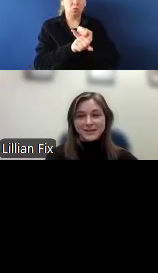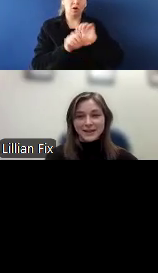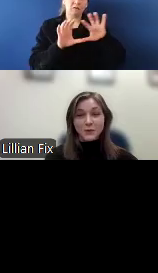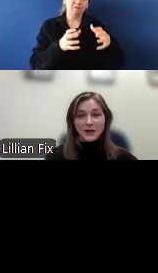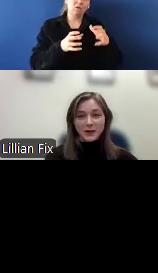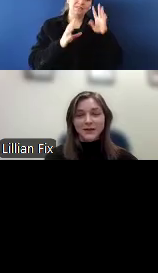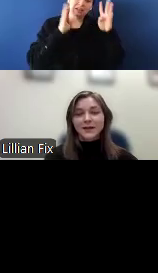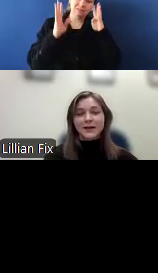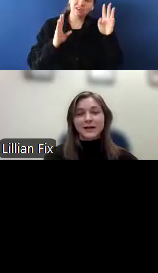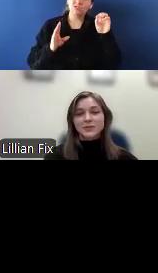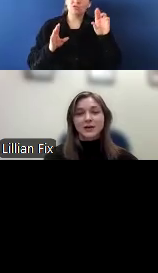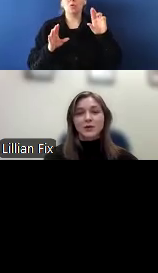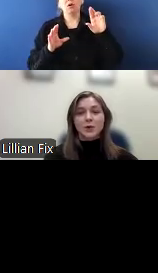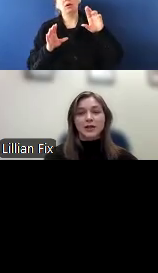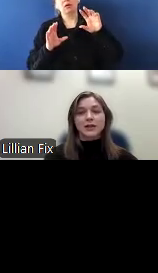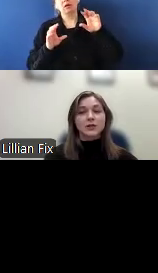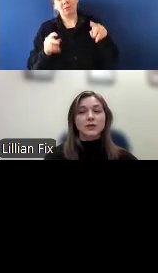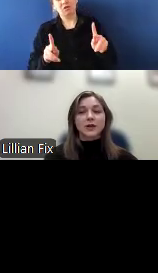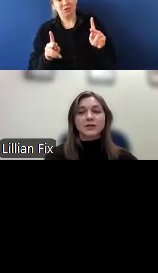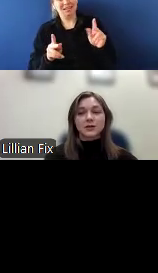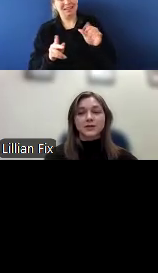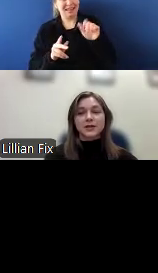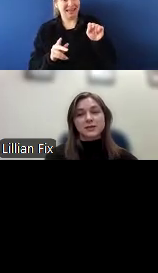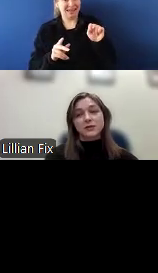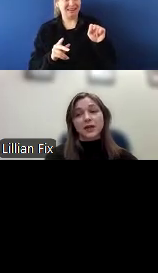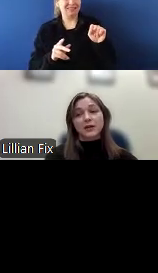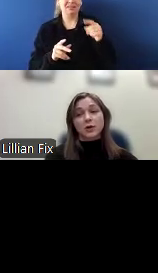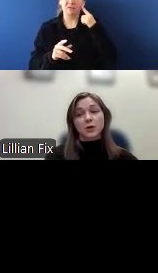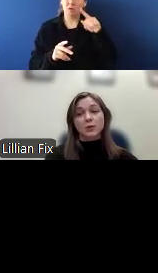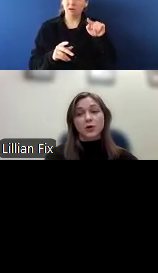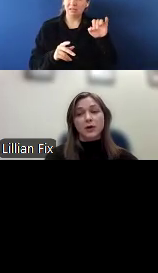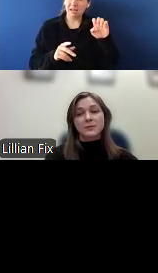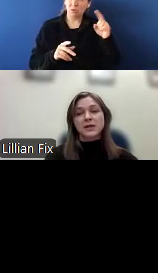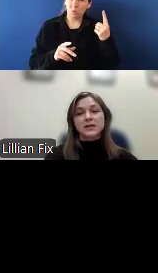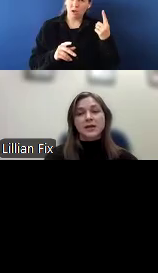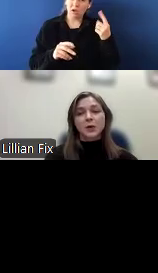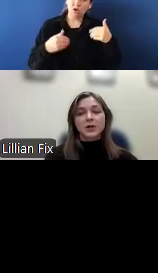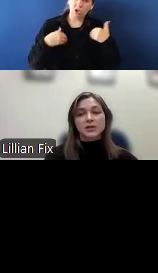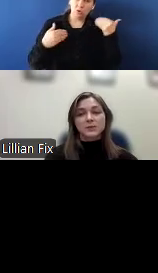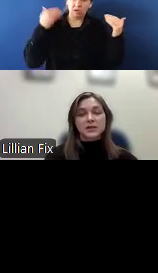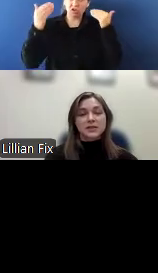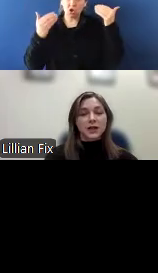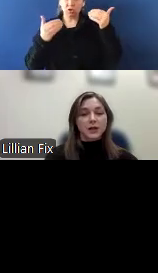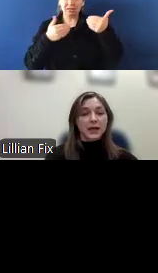or I might say WIOA, Title I Youth, Adult, and Dislocated Worker Programs to help participants